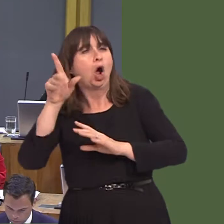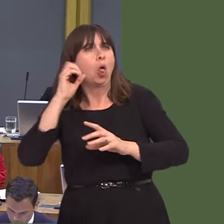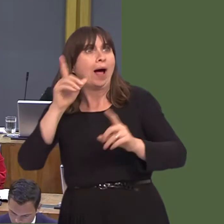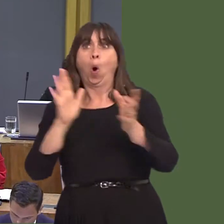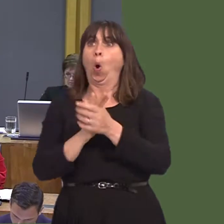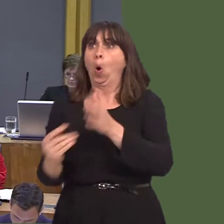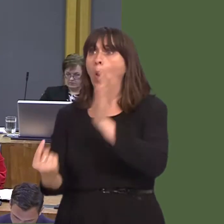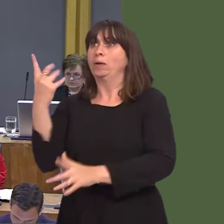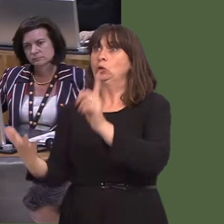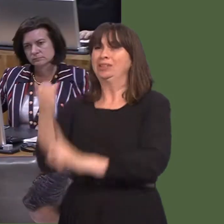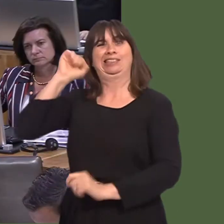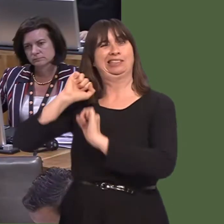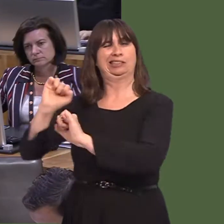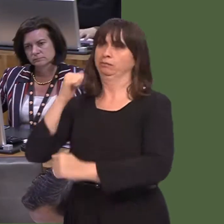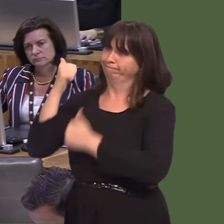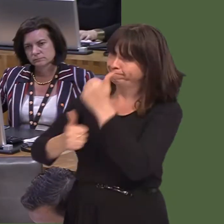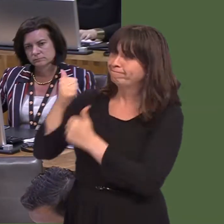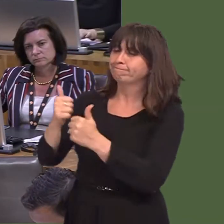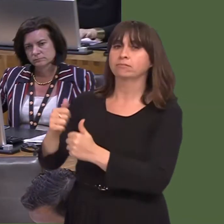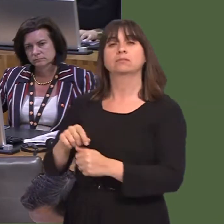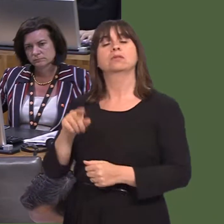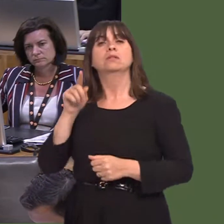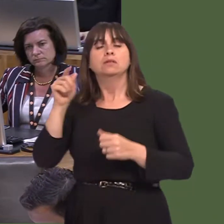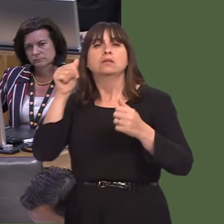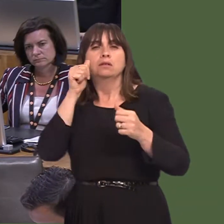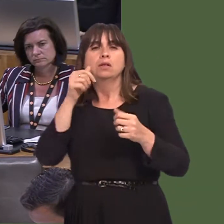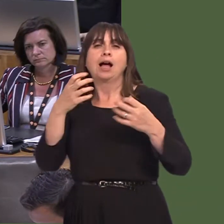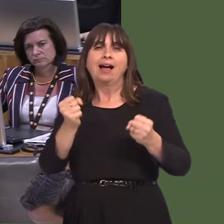We are reviewing progress on the use of digital and data in public service delivery, to ensure